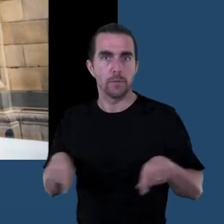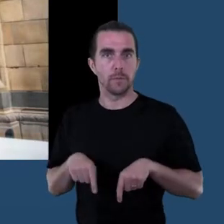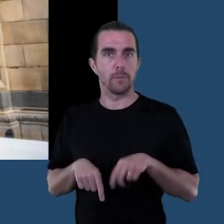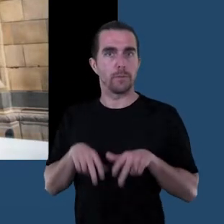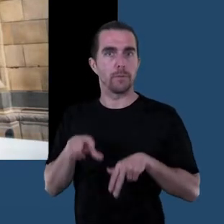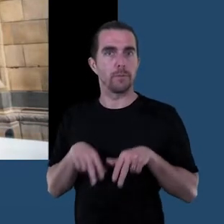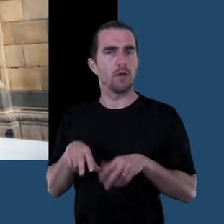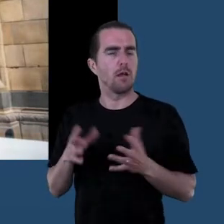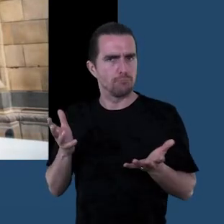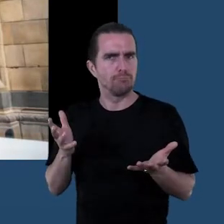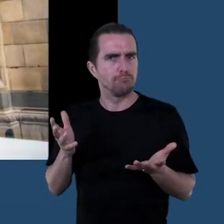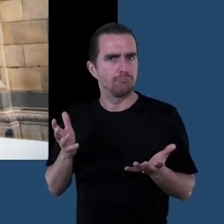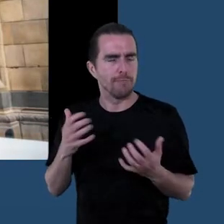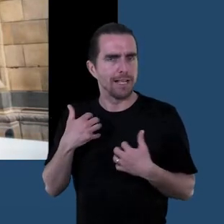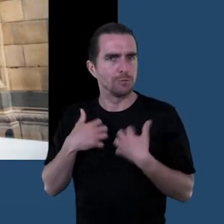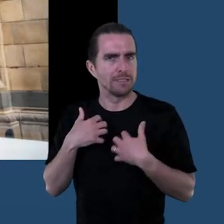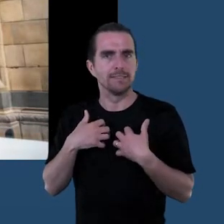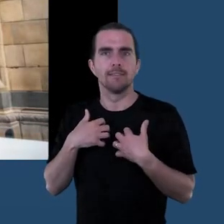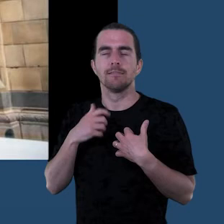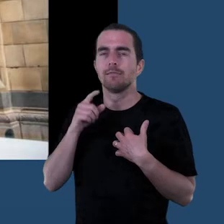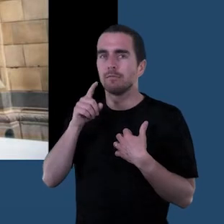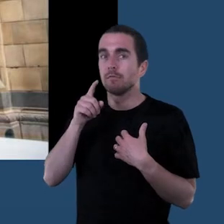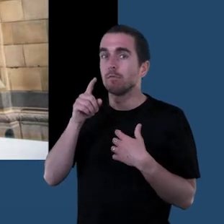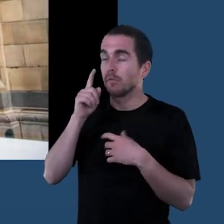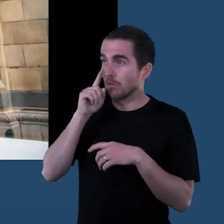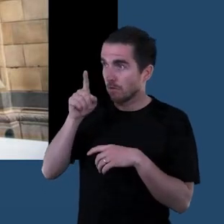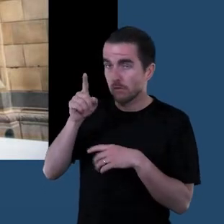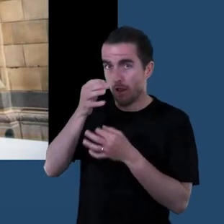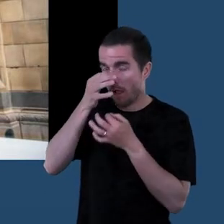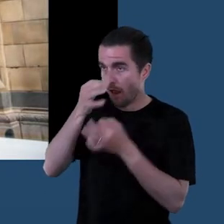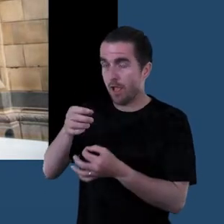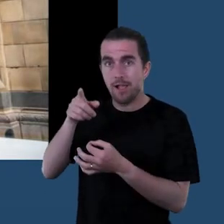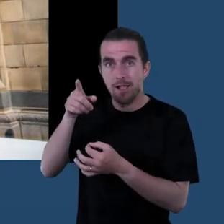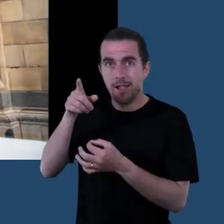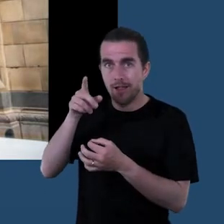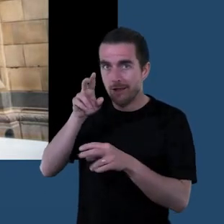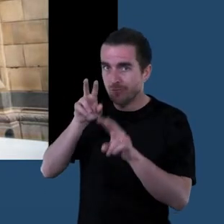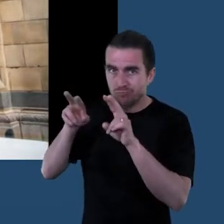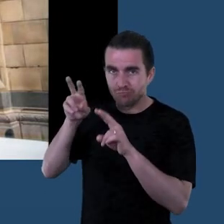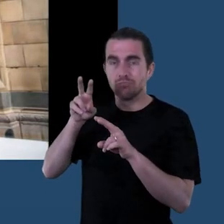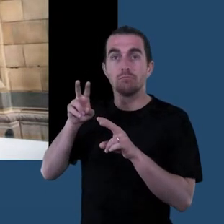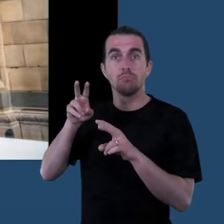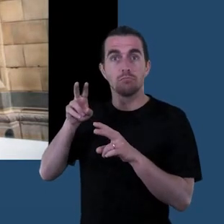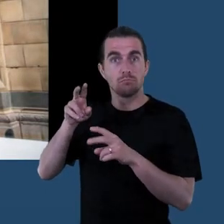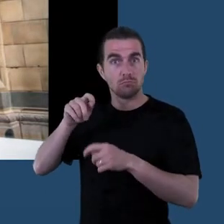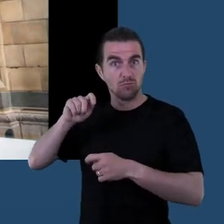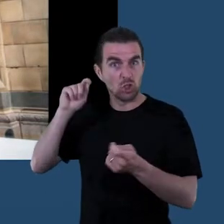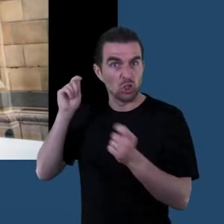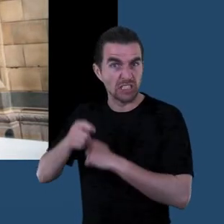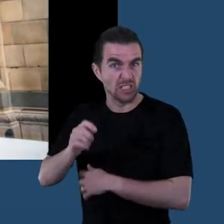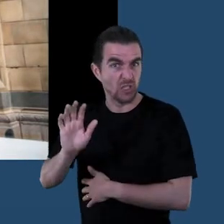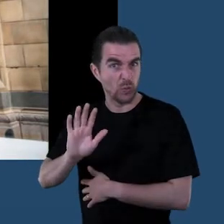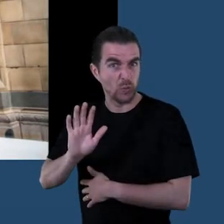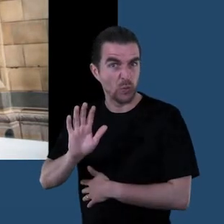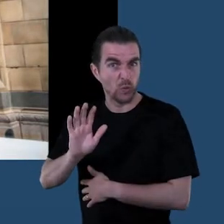But that, I guess that just goes to illustrate how one thing, what's so interesting about models because they don't change, once the model is made,